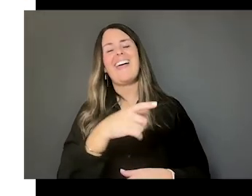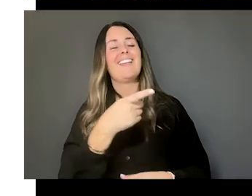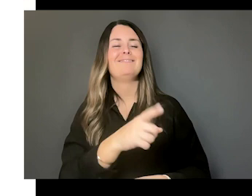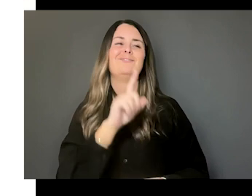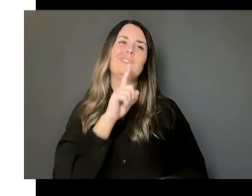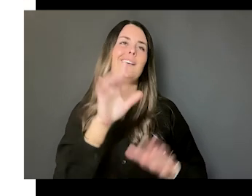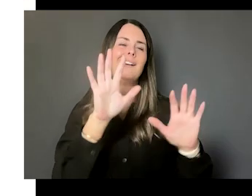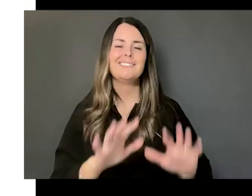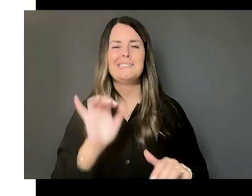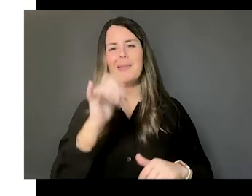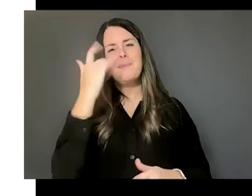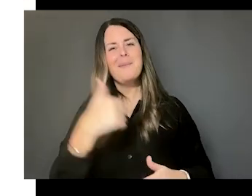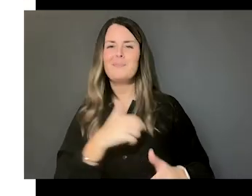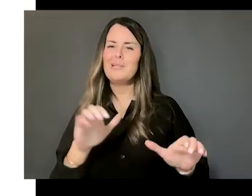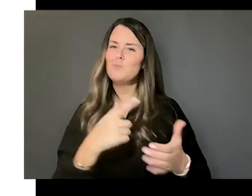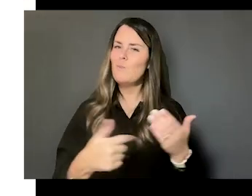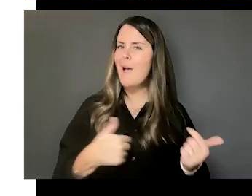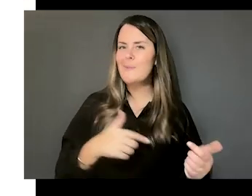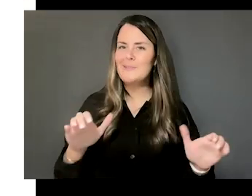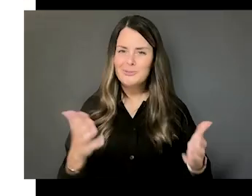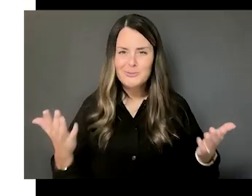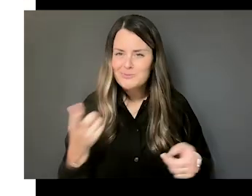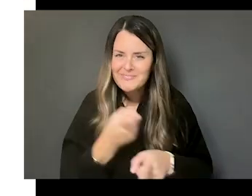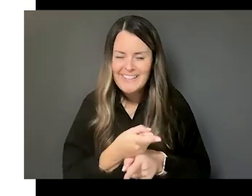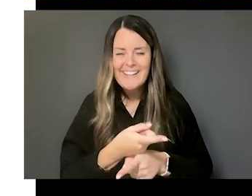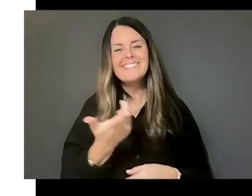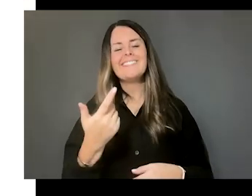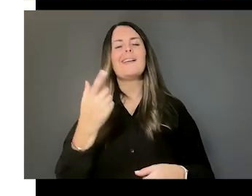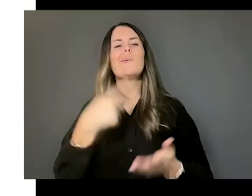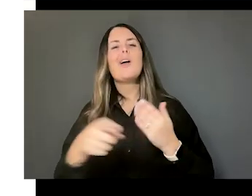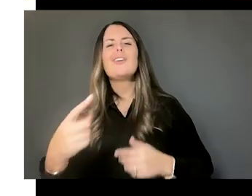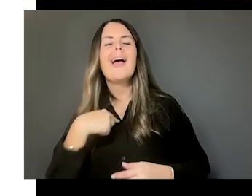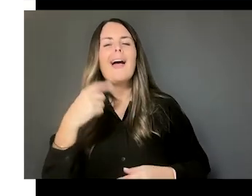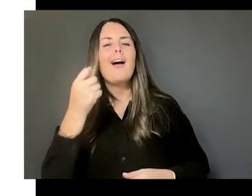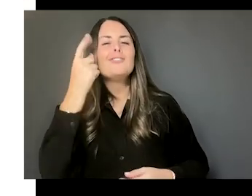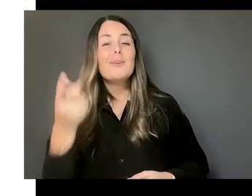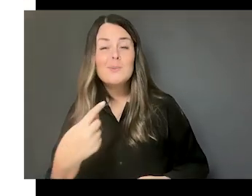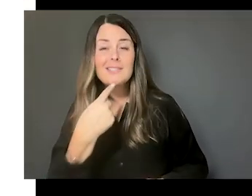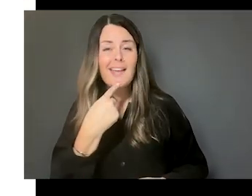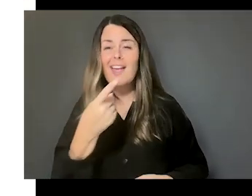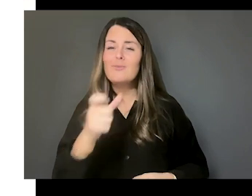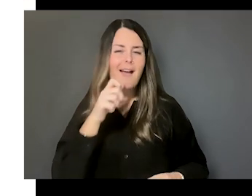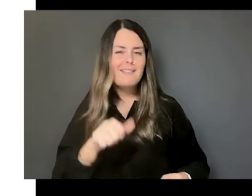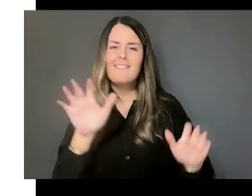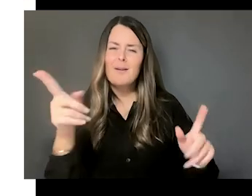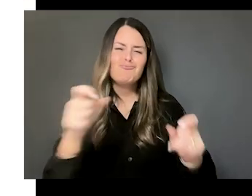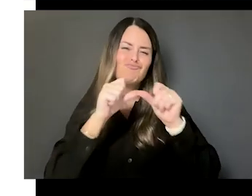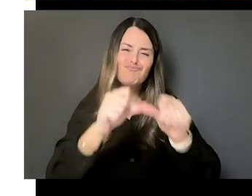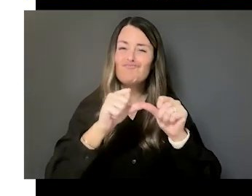So what I hear you saying is that you're not going to give up on this. You're just going to keep layering those supports in for teachers and students,